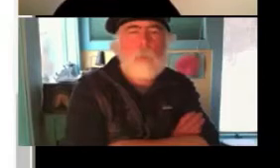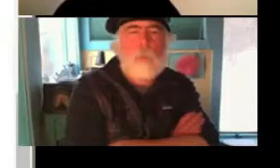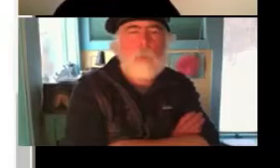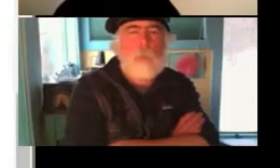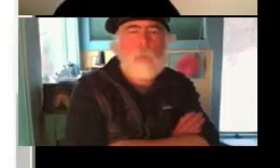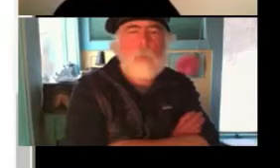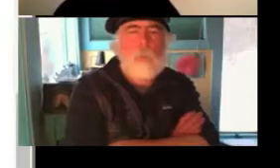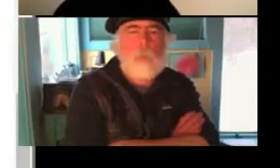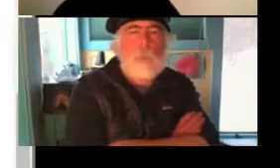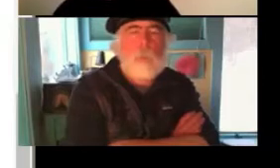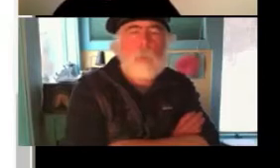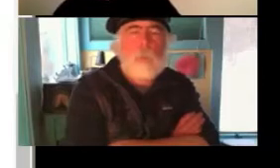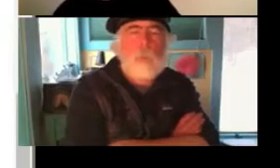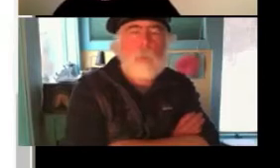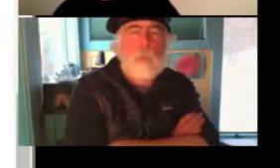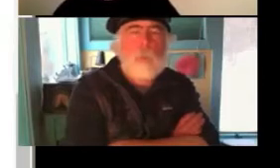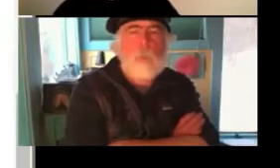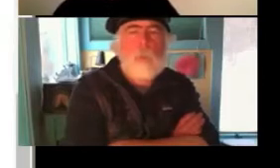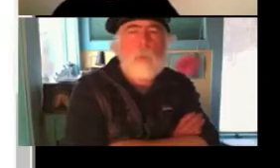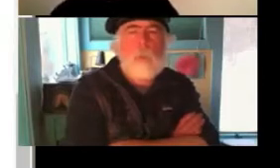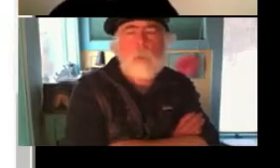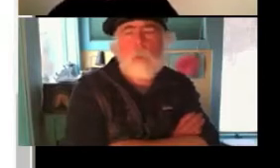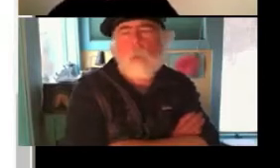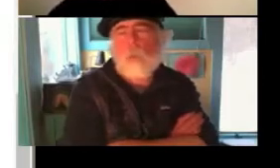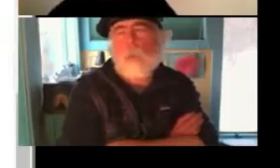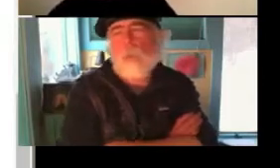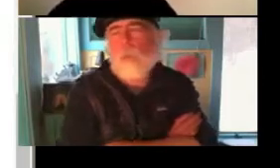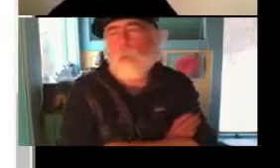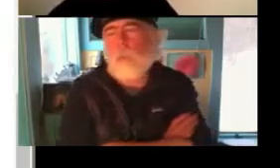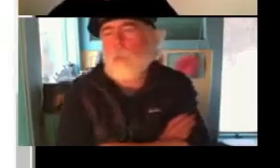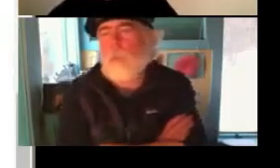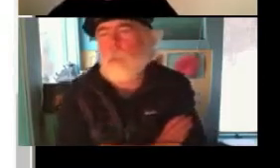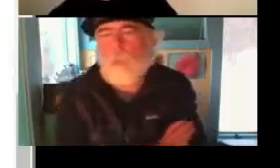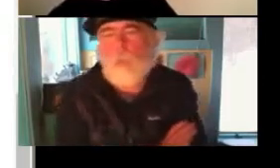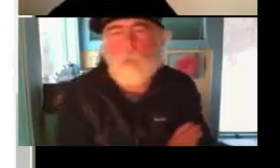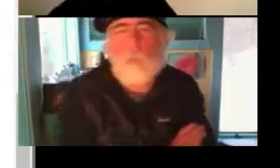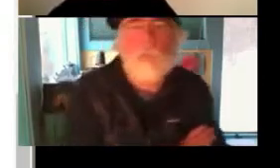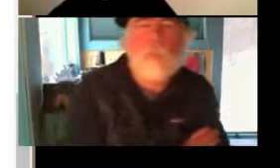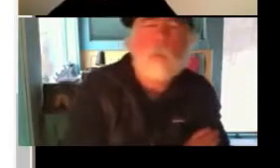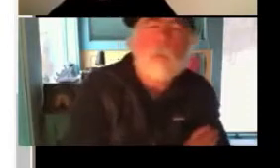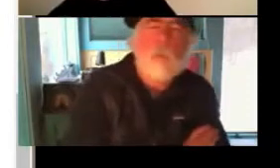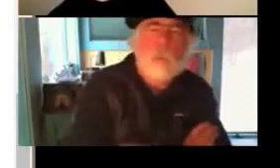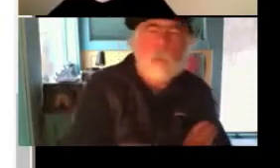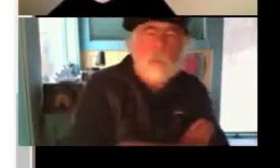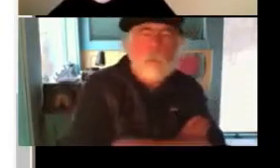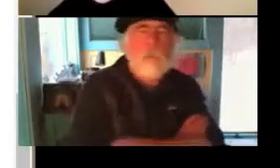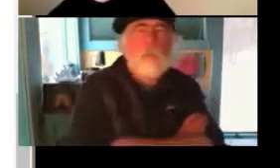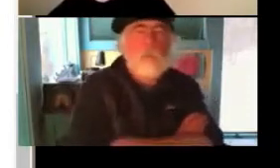Each recording should be no longer than five minutes. You're gonna want to keep your recordings simple and to the point,